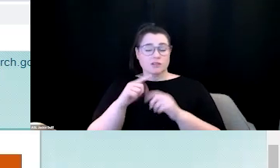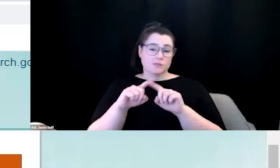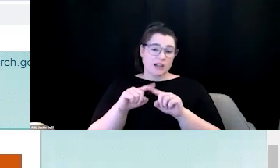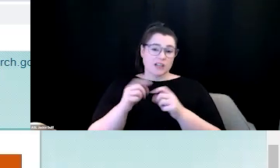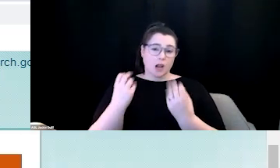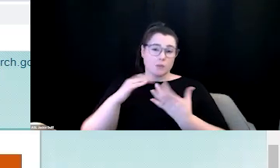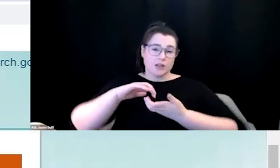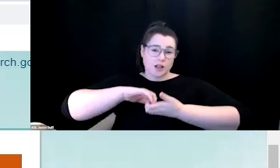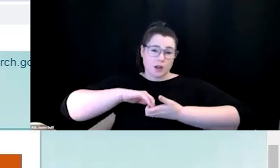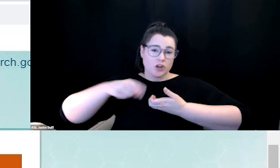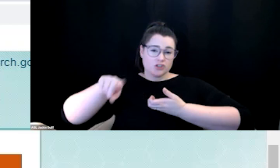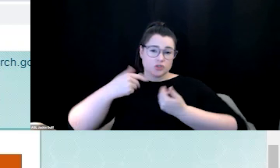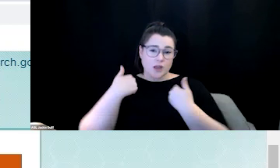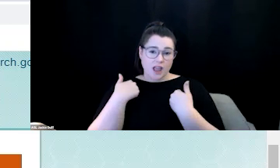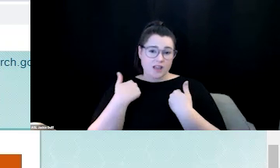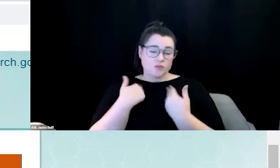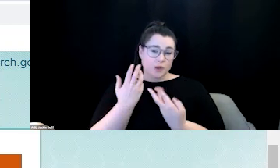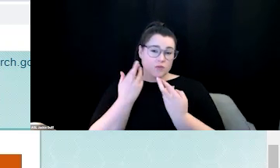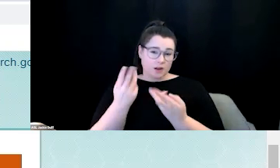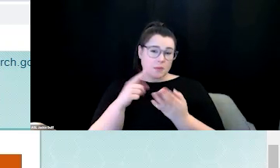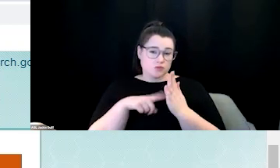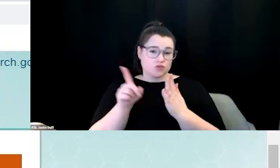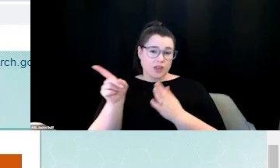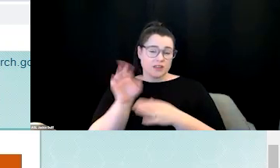I recommend that you check this file pretty frequently